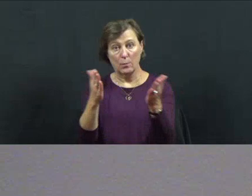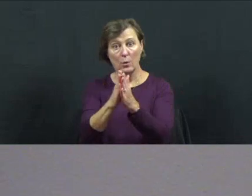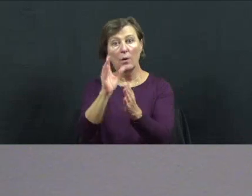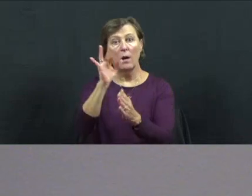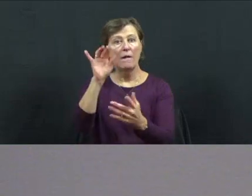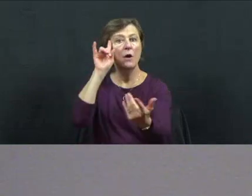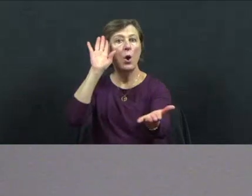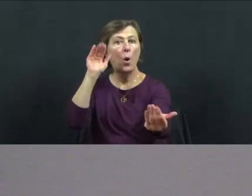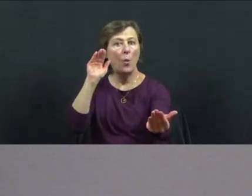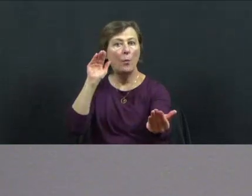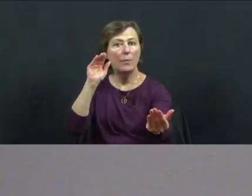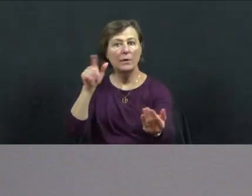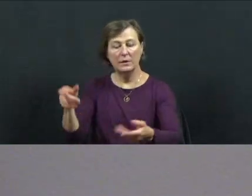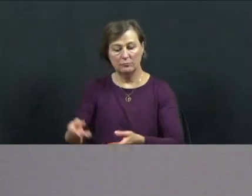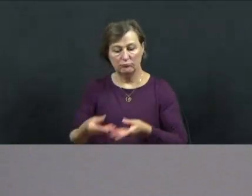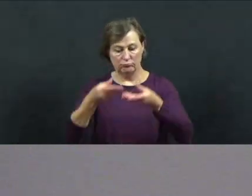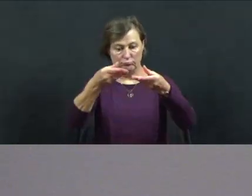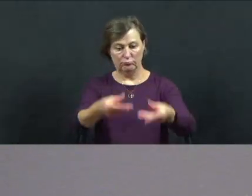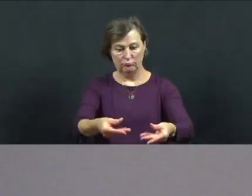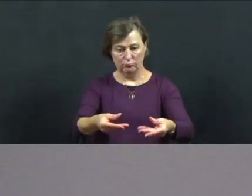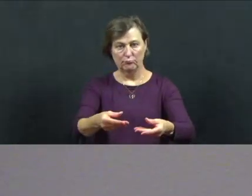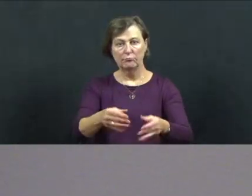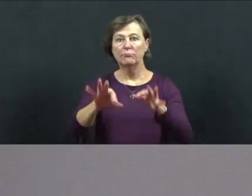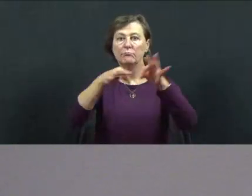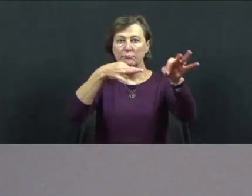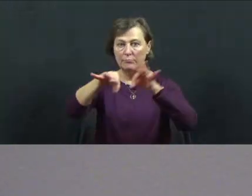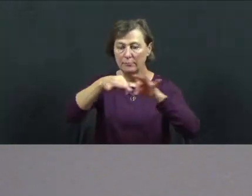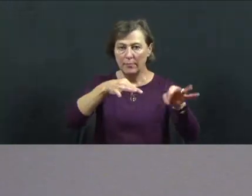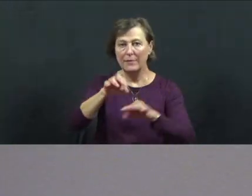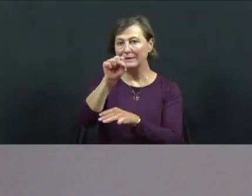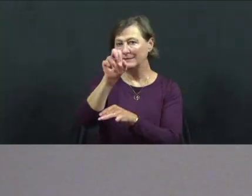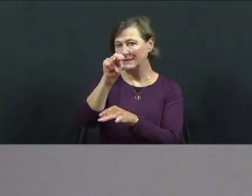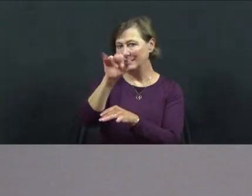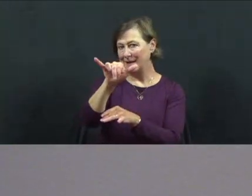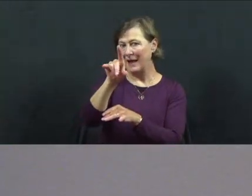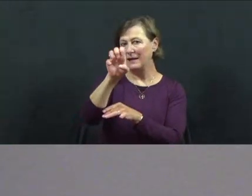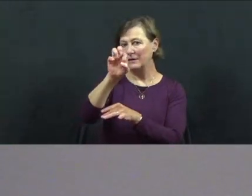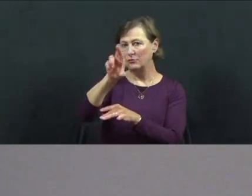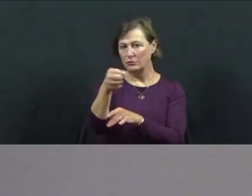presents what is now known as Snyder's Hope Theory.